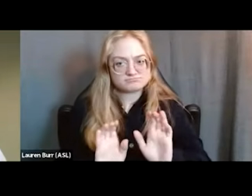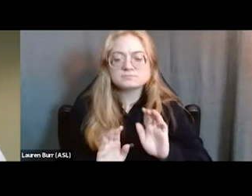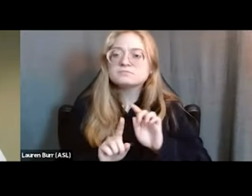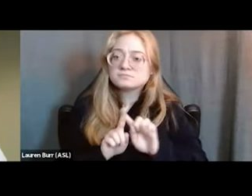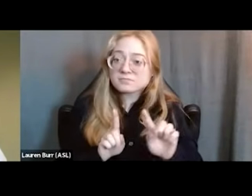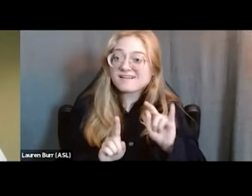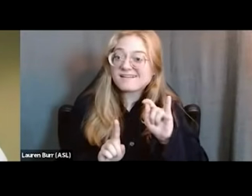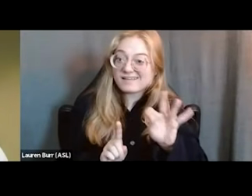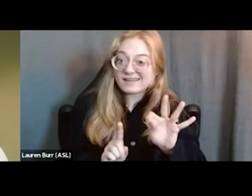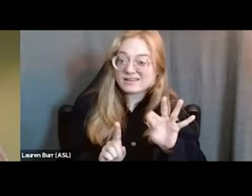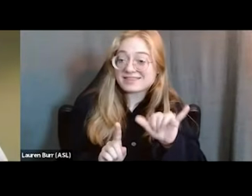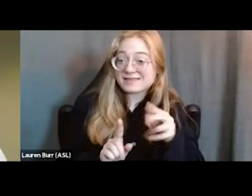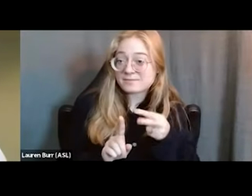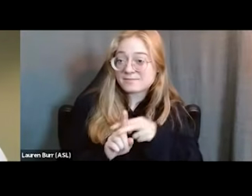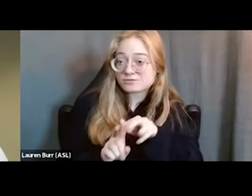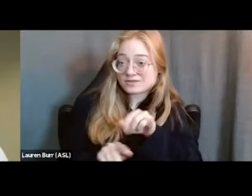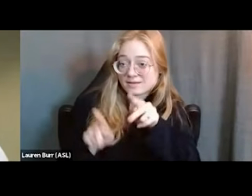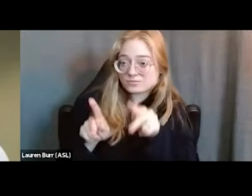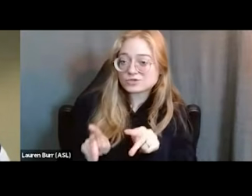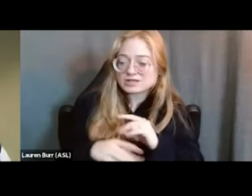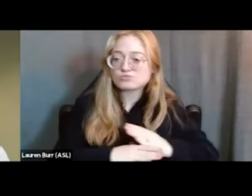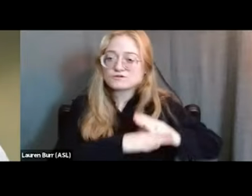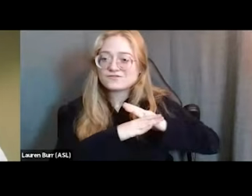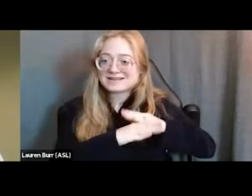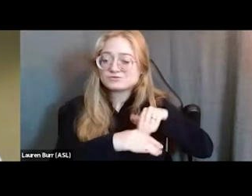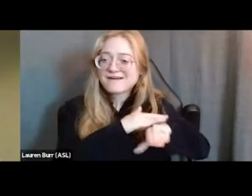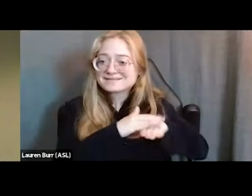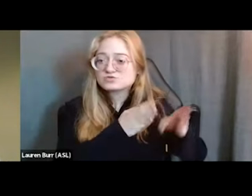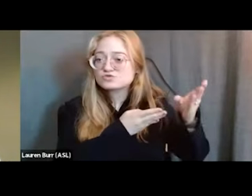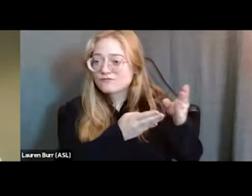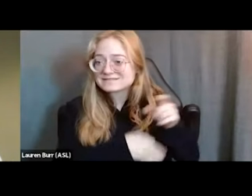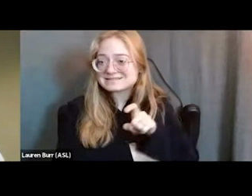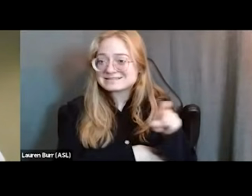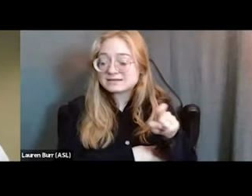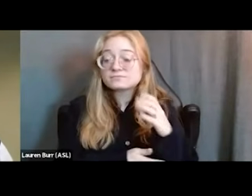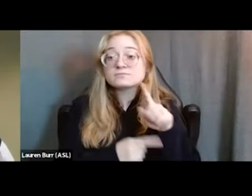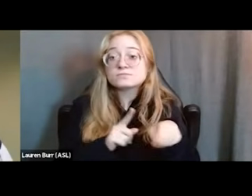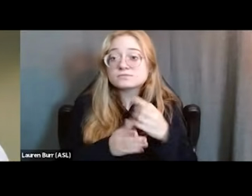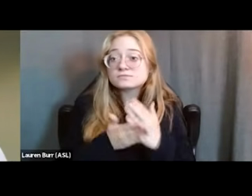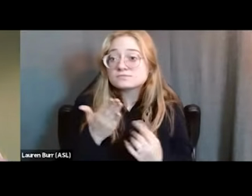the services that they need to address their health conditions. When somebody's experiencing homelessness because of bias,